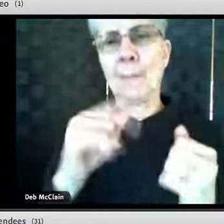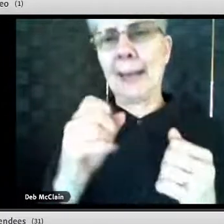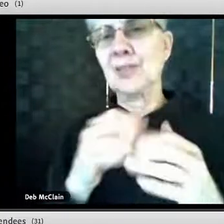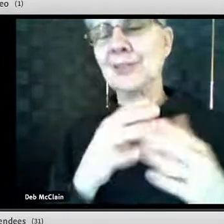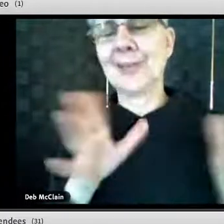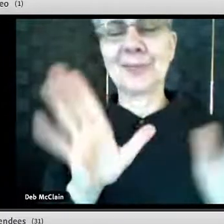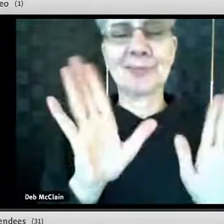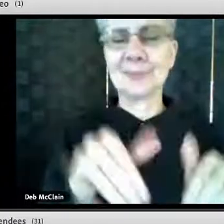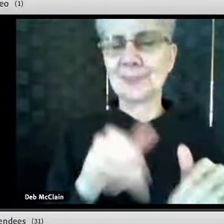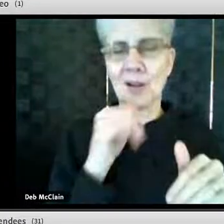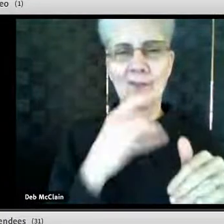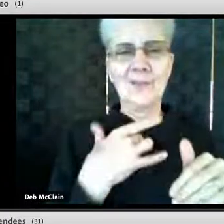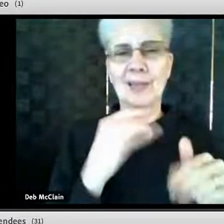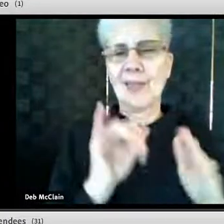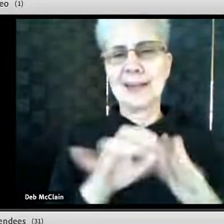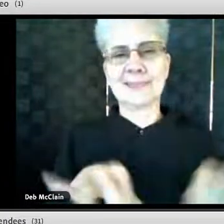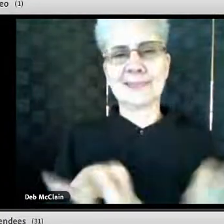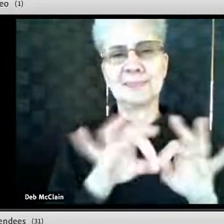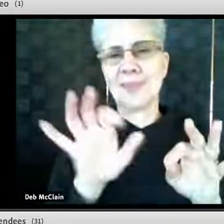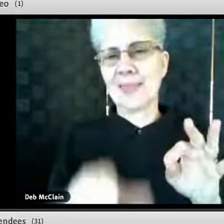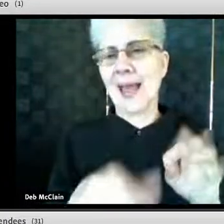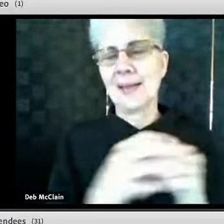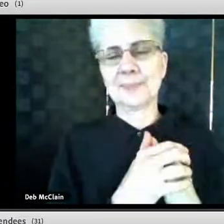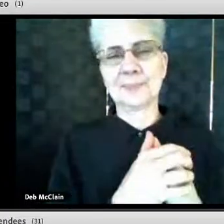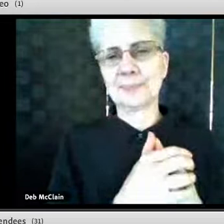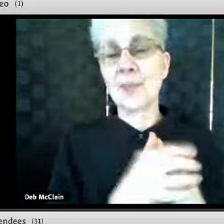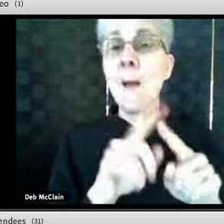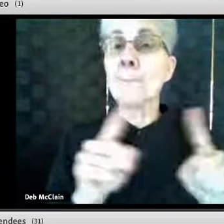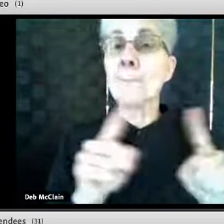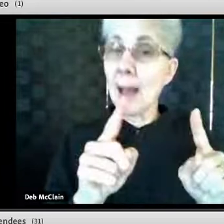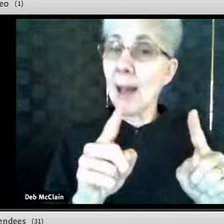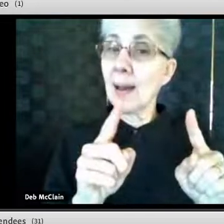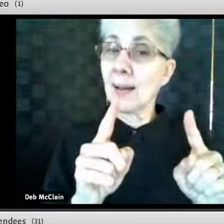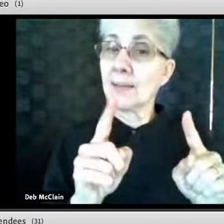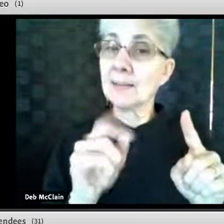You know, promote my page in general, I don't feel like that's really that important,